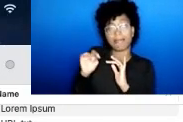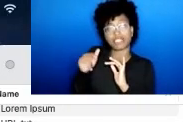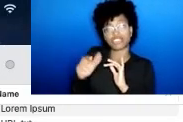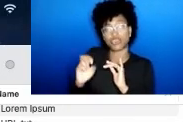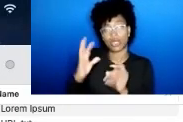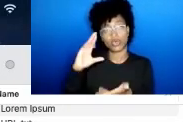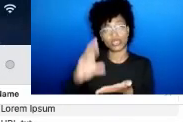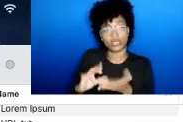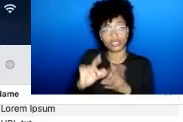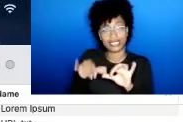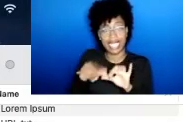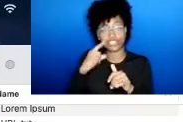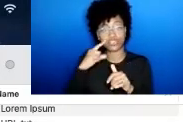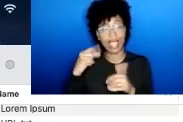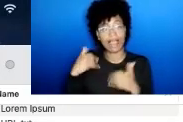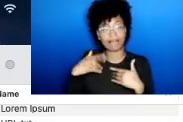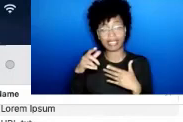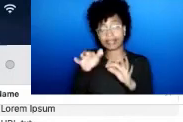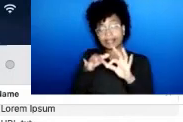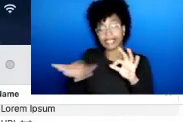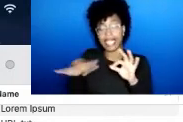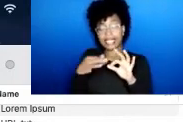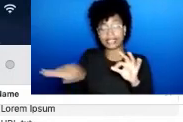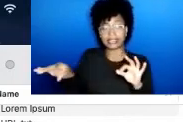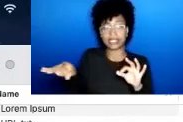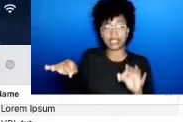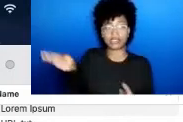following around, 07:09:22 you don't have to reduce the size